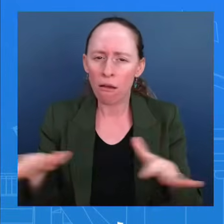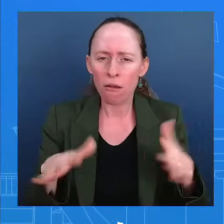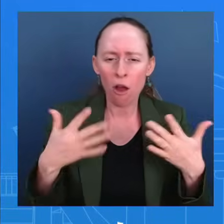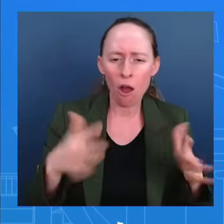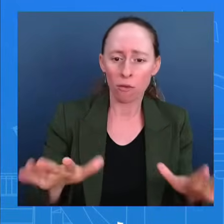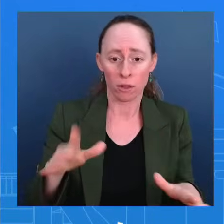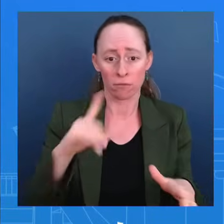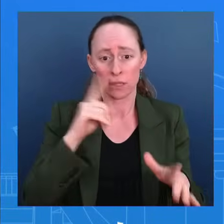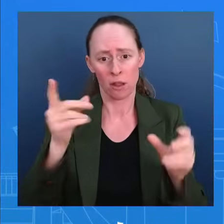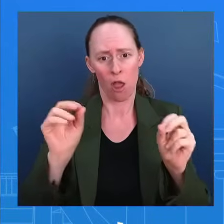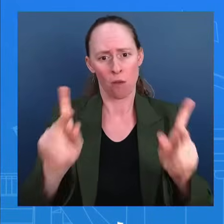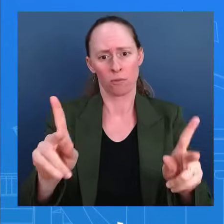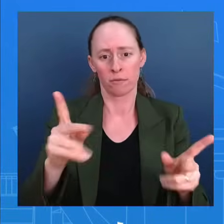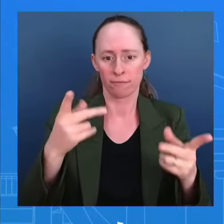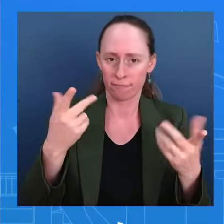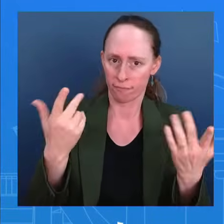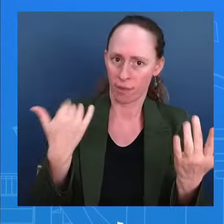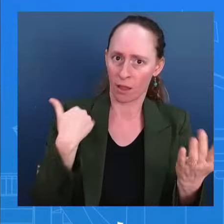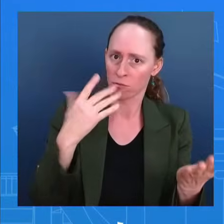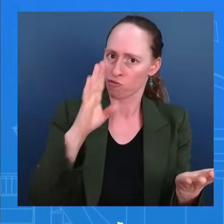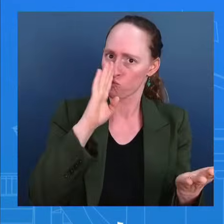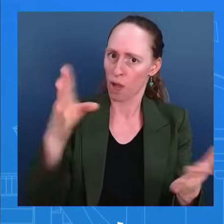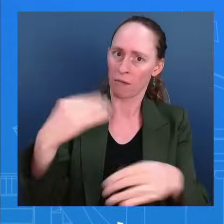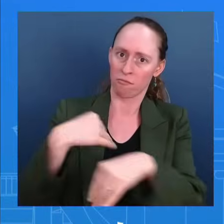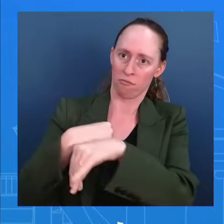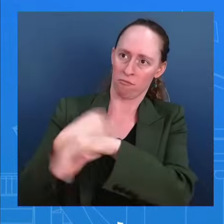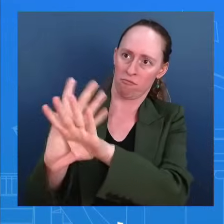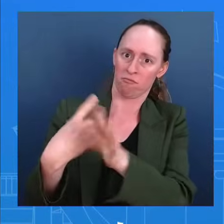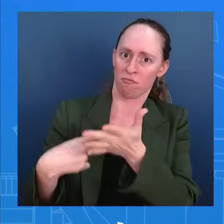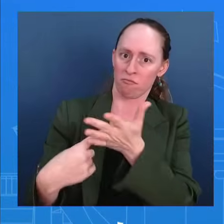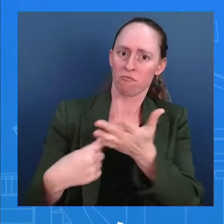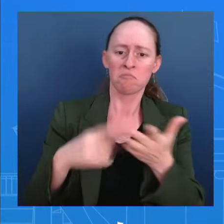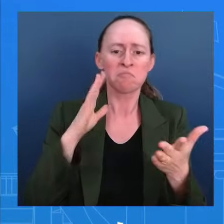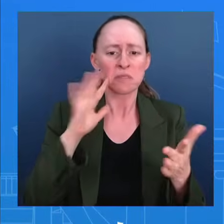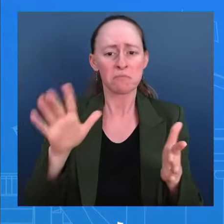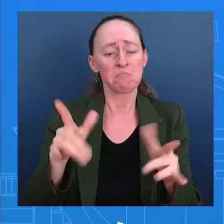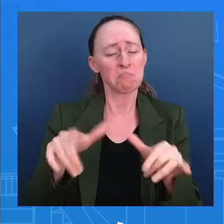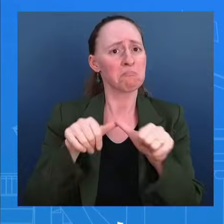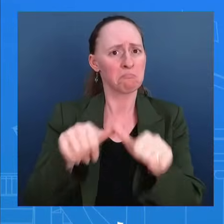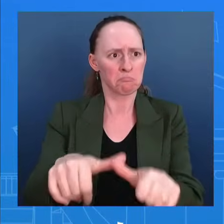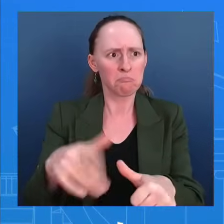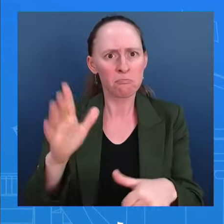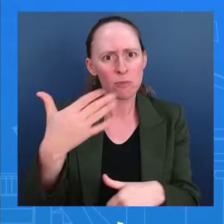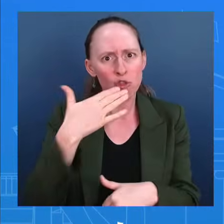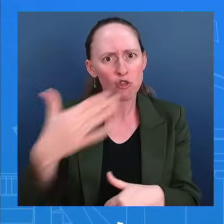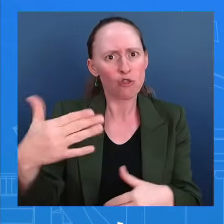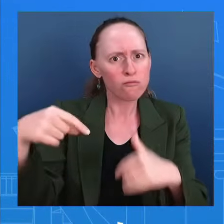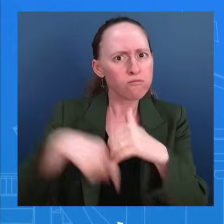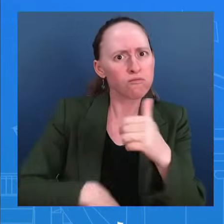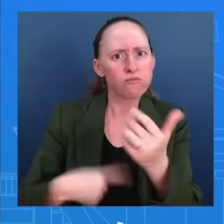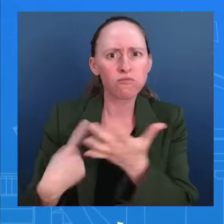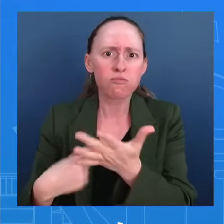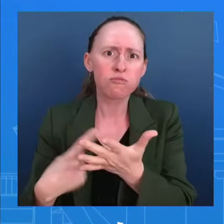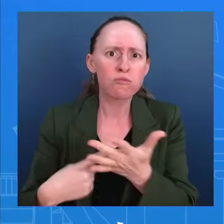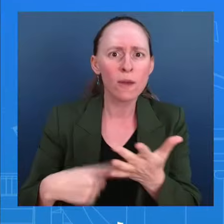It was direct. It lasted about 30 minutes. And this is on top of more than a dozen calls that the pr- president and the prime minister